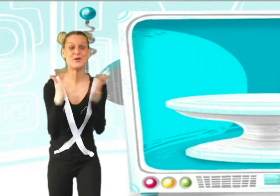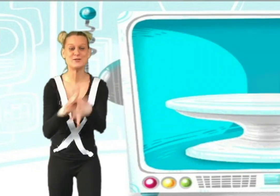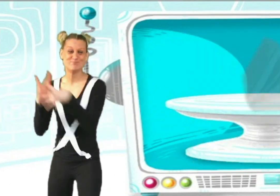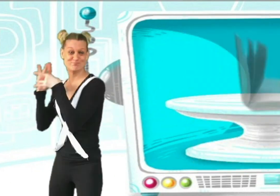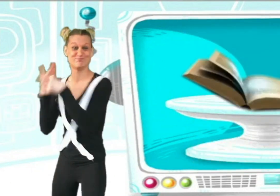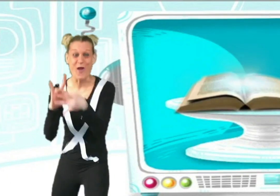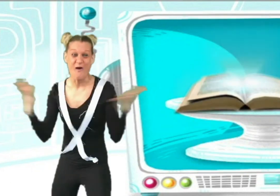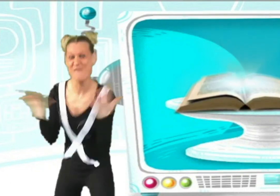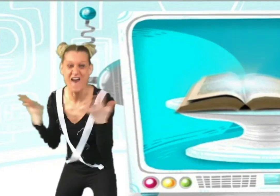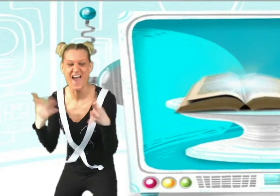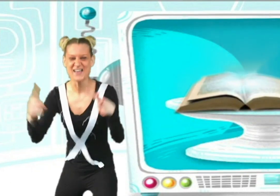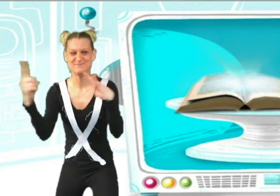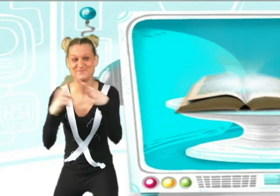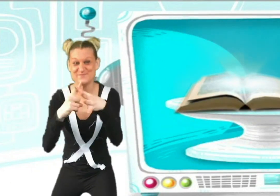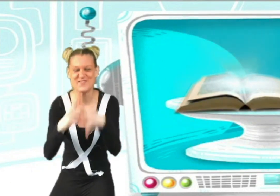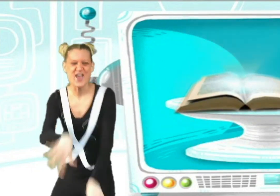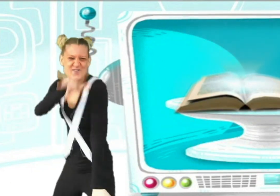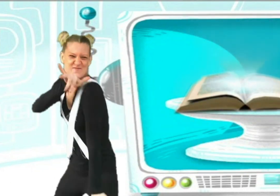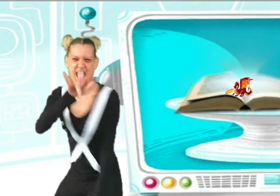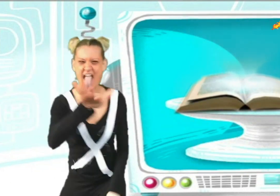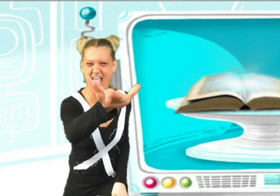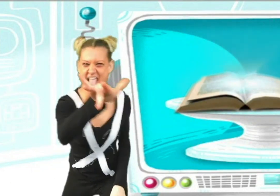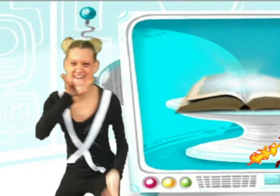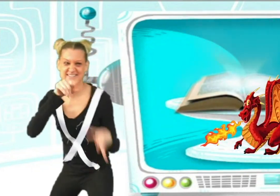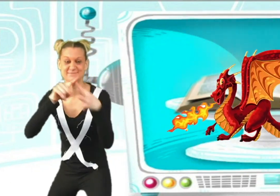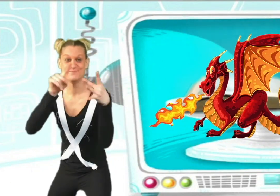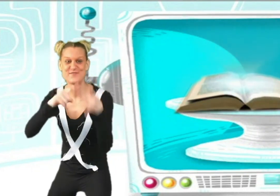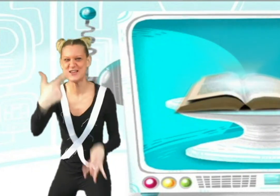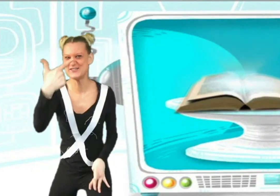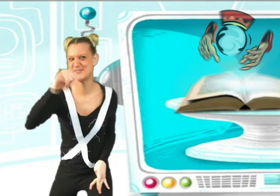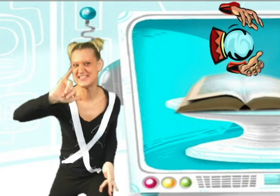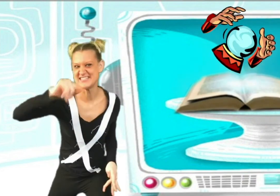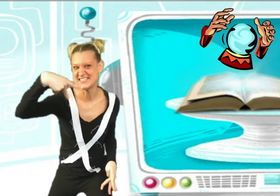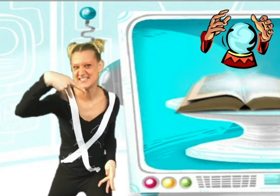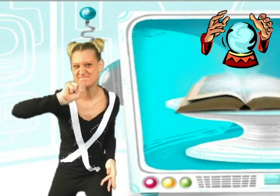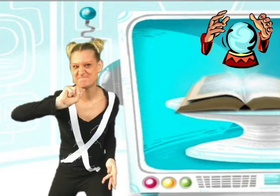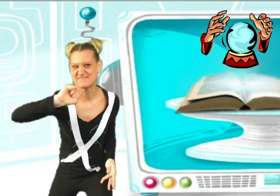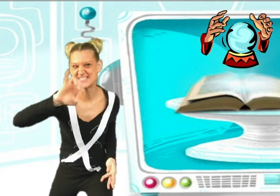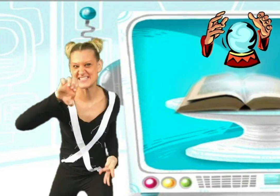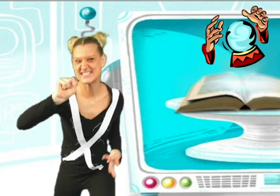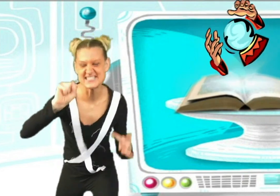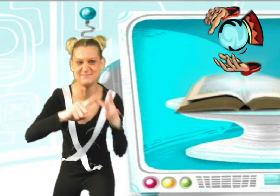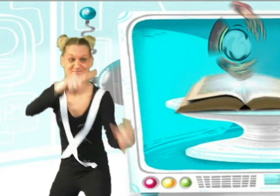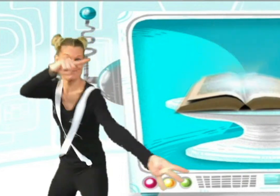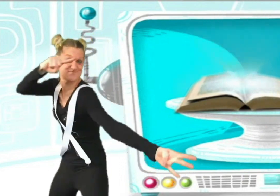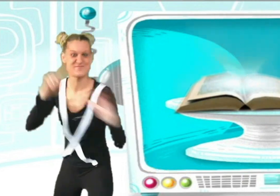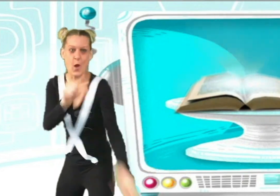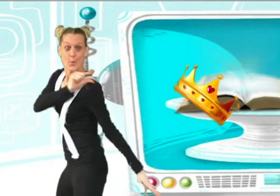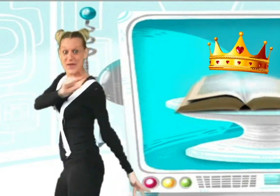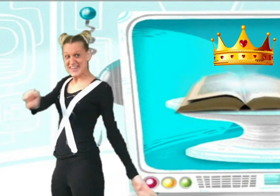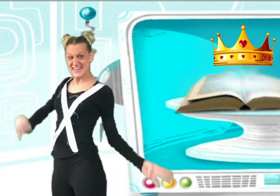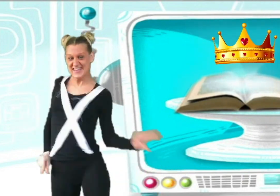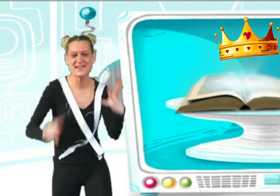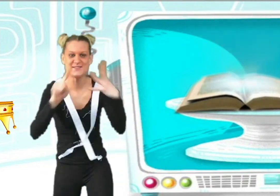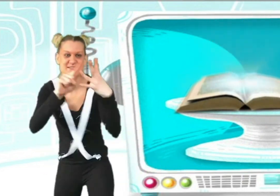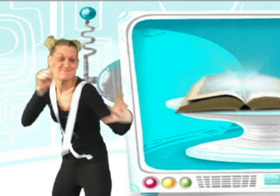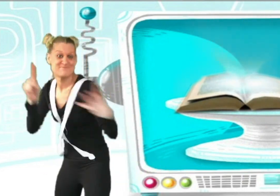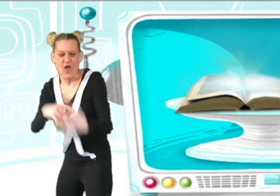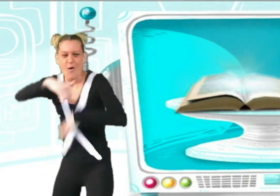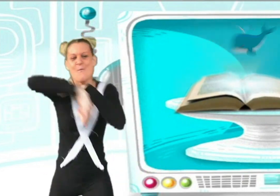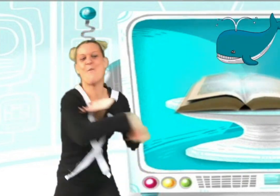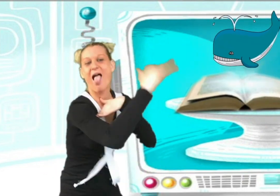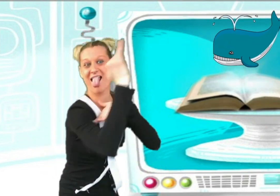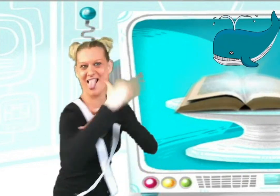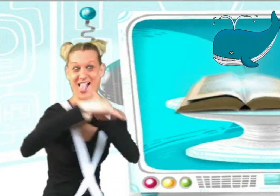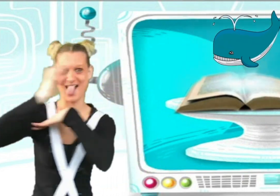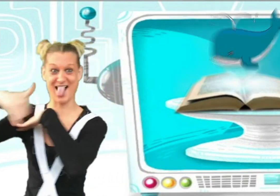Of dragons, gypsies, queens, and whales